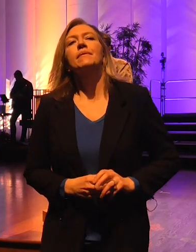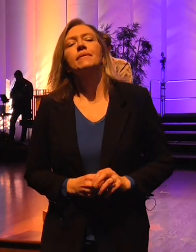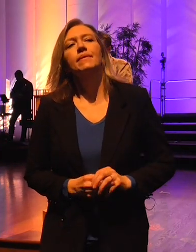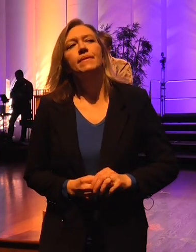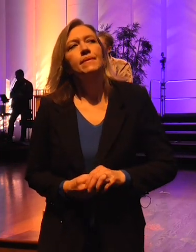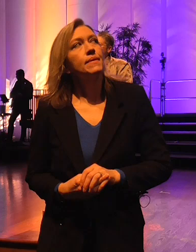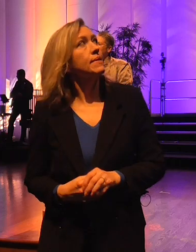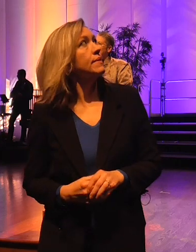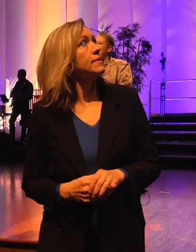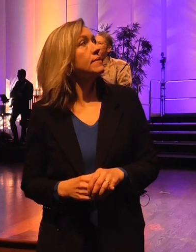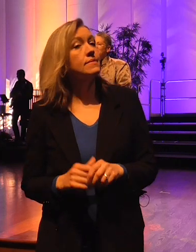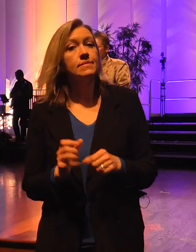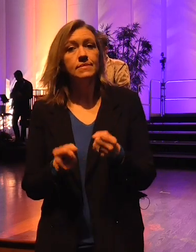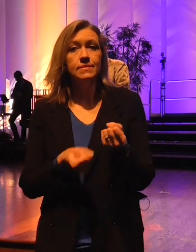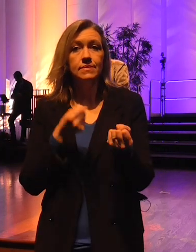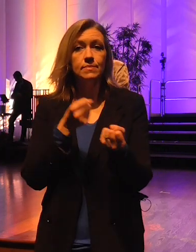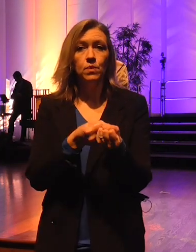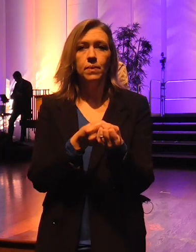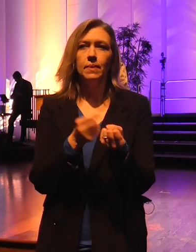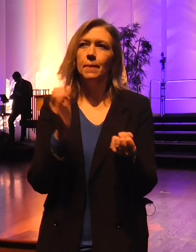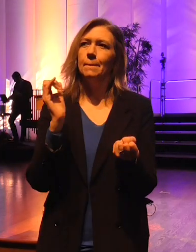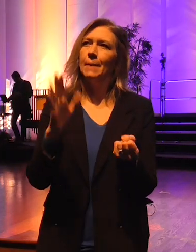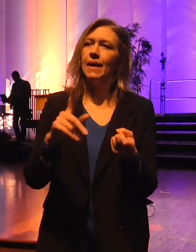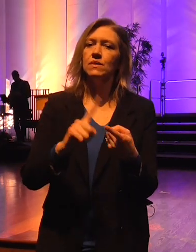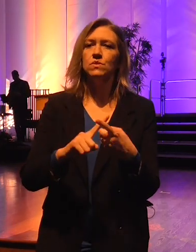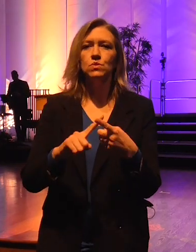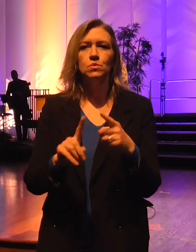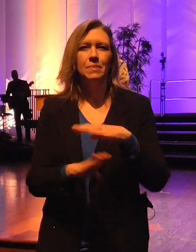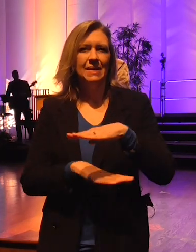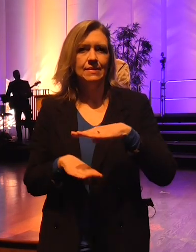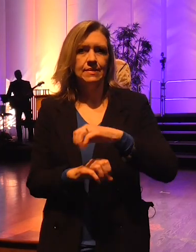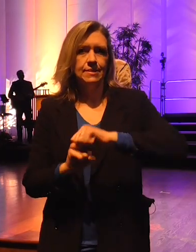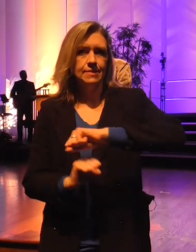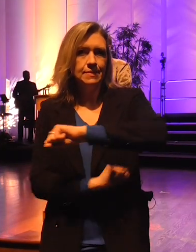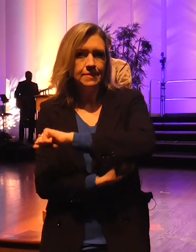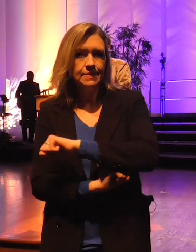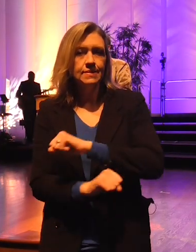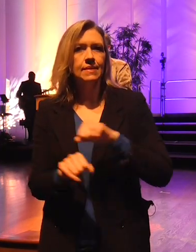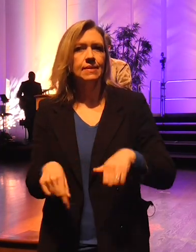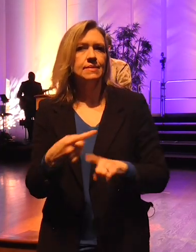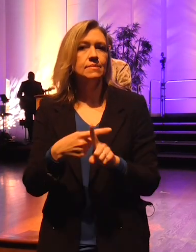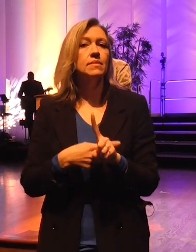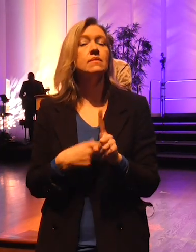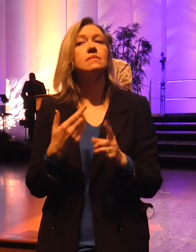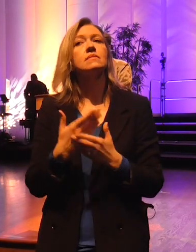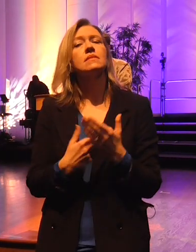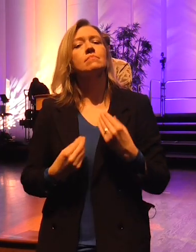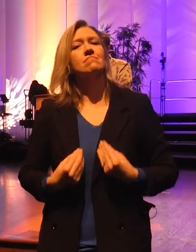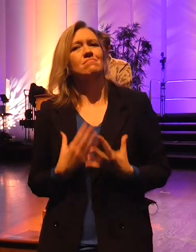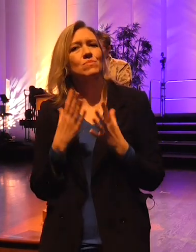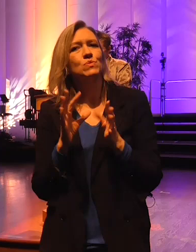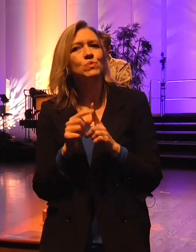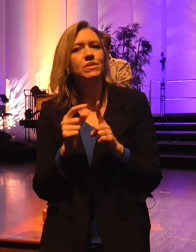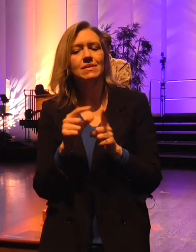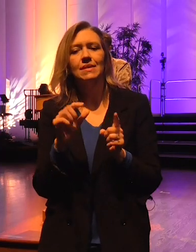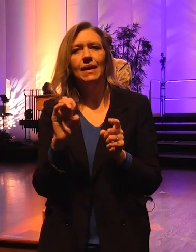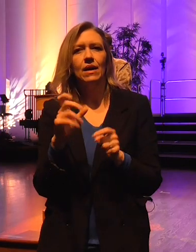in support of our back to basic Series this month some inspirational words from eart toi surrender